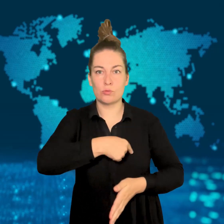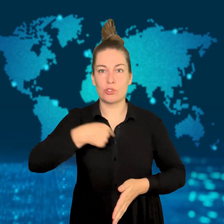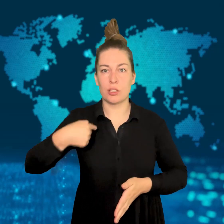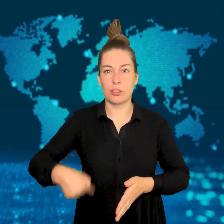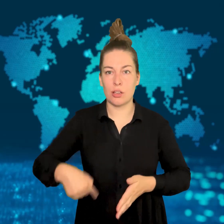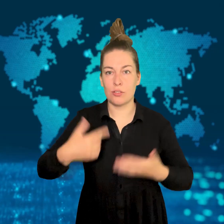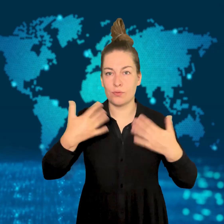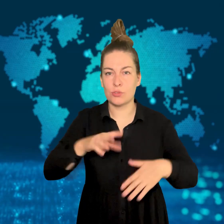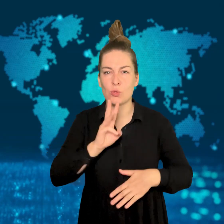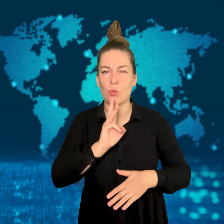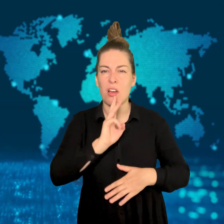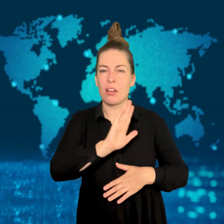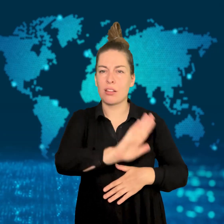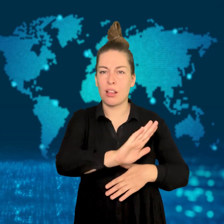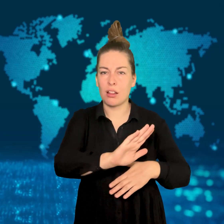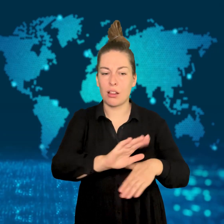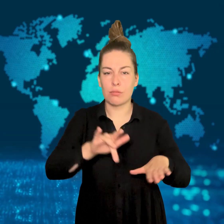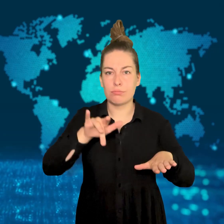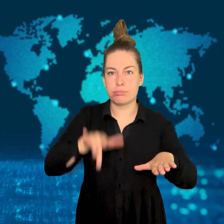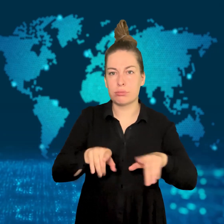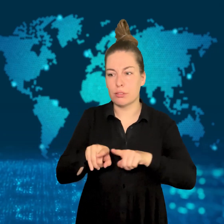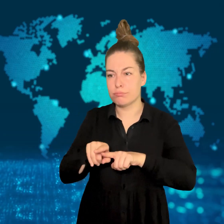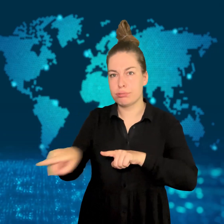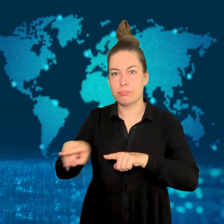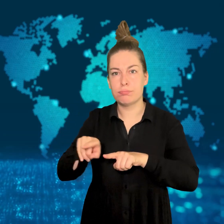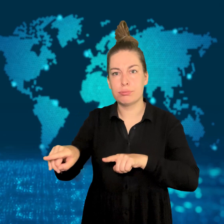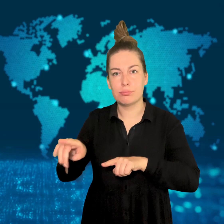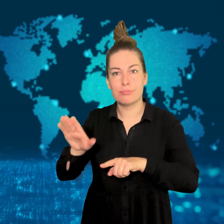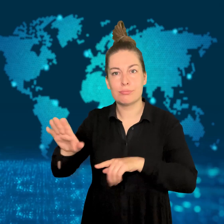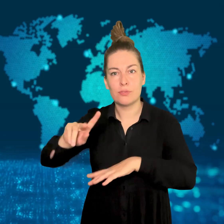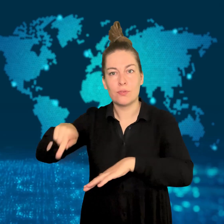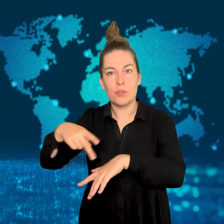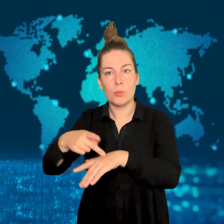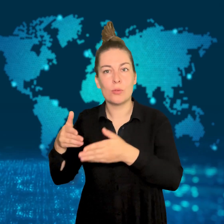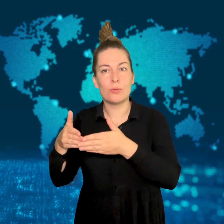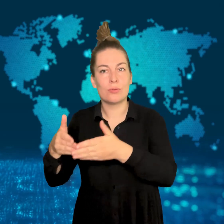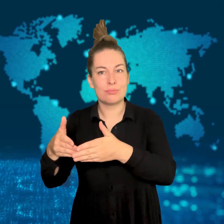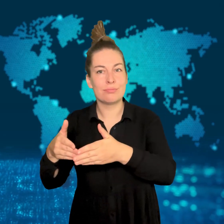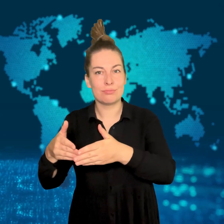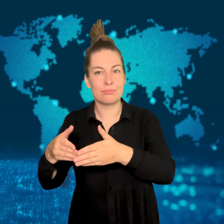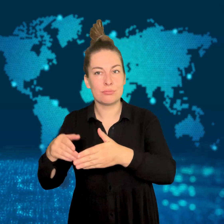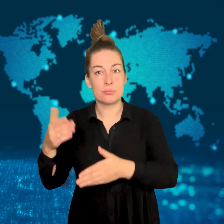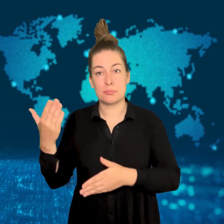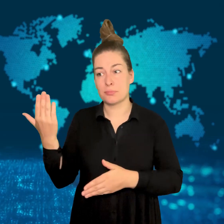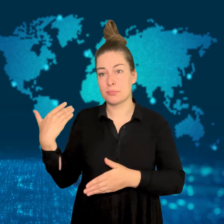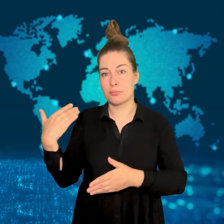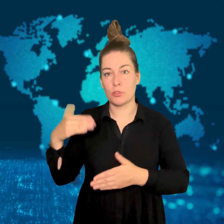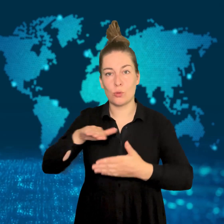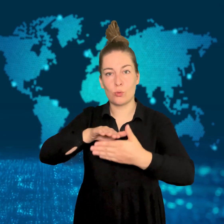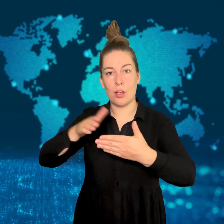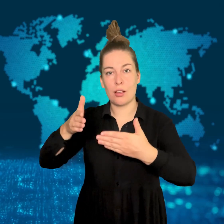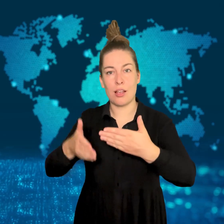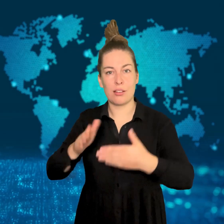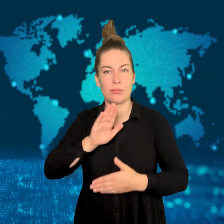one of its boats.